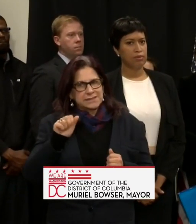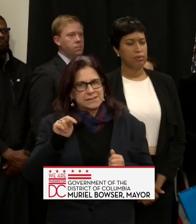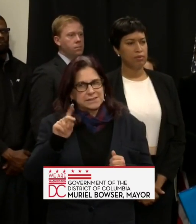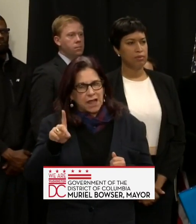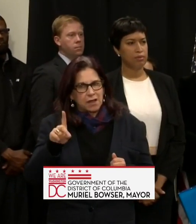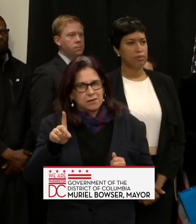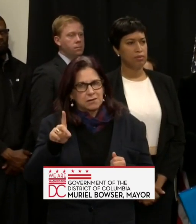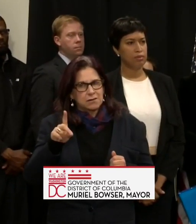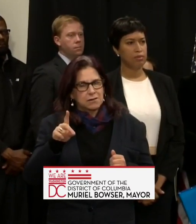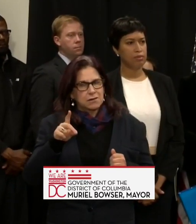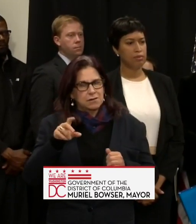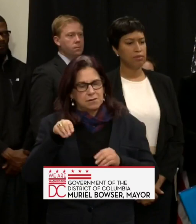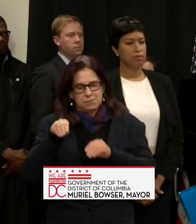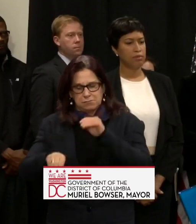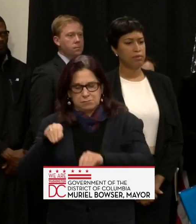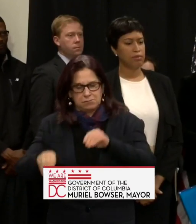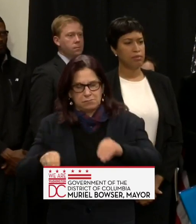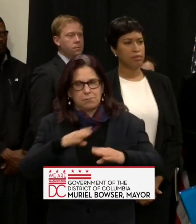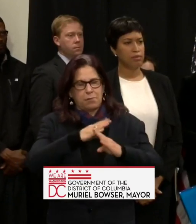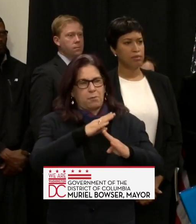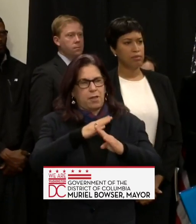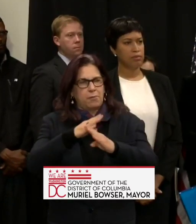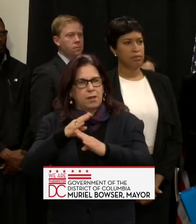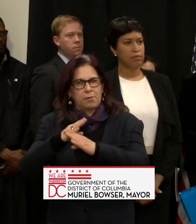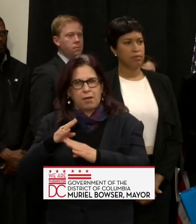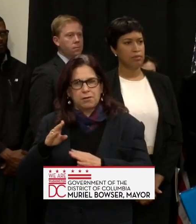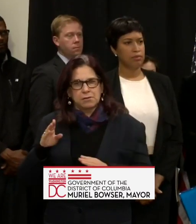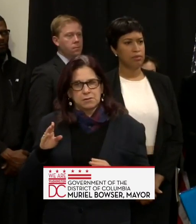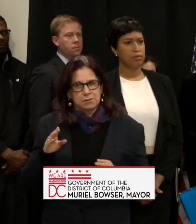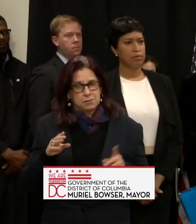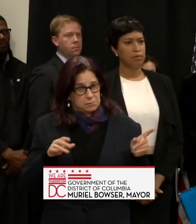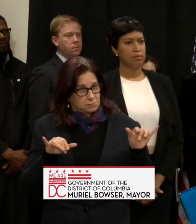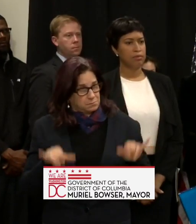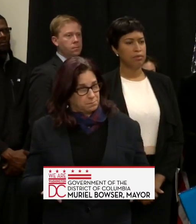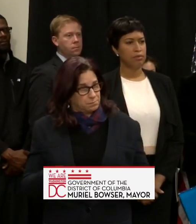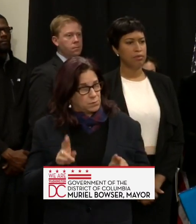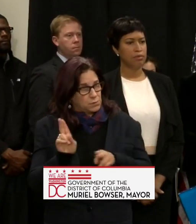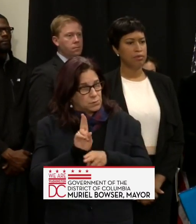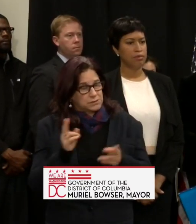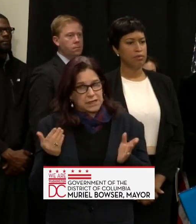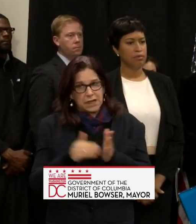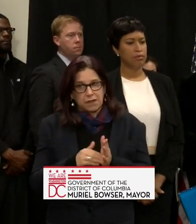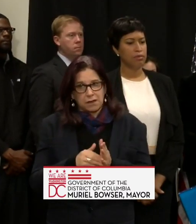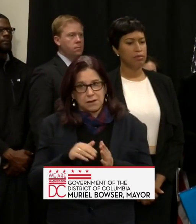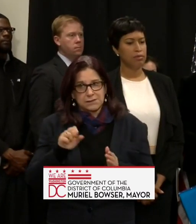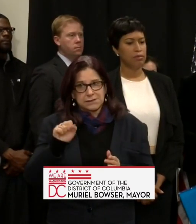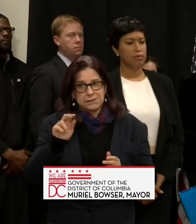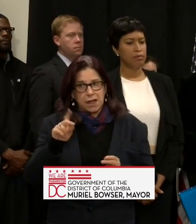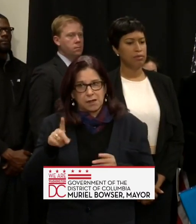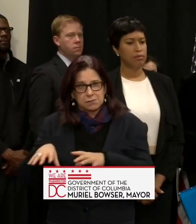IS THAT SOMETHING BEING THOUGHT OF OR PLANNED? ABSOLUTELY. WE'RE GOING TO USE A NUMBER OF